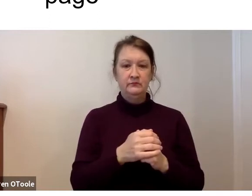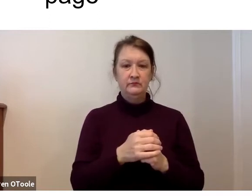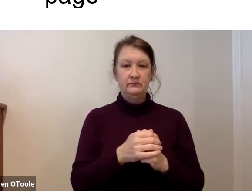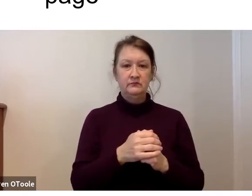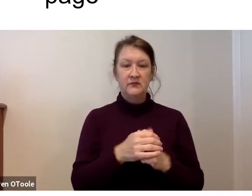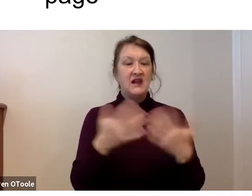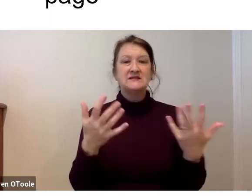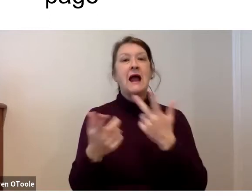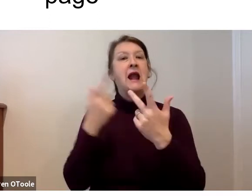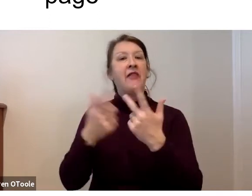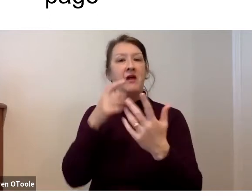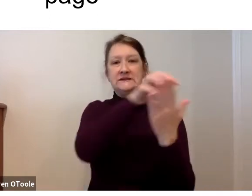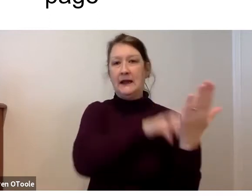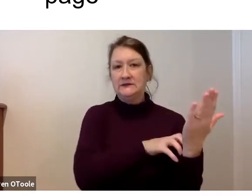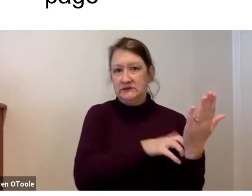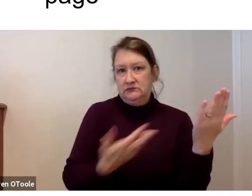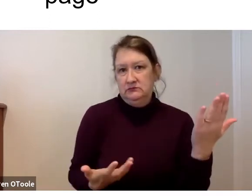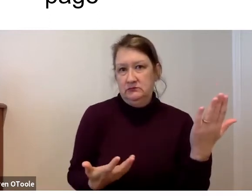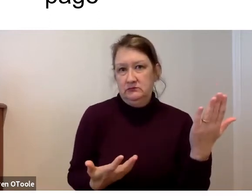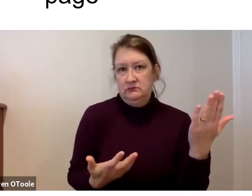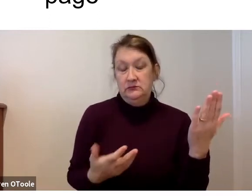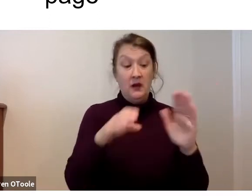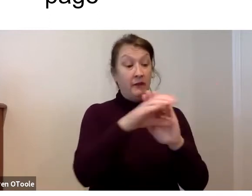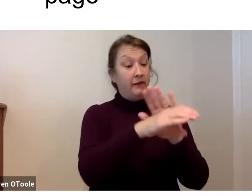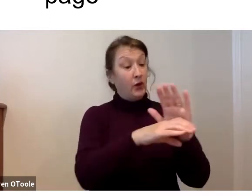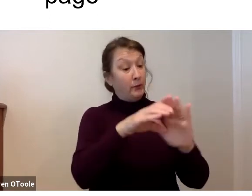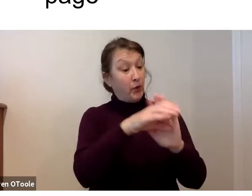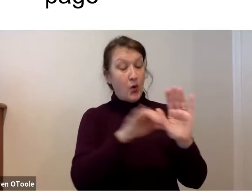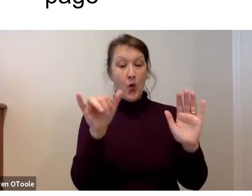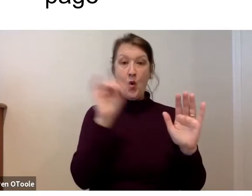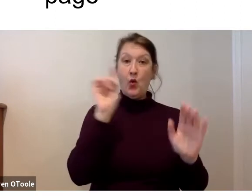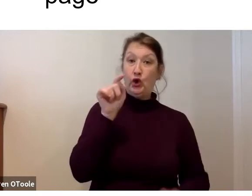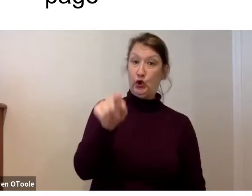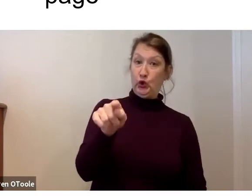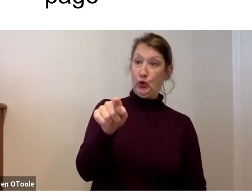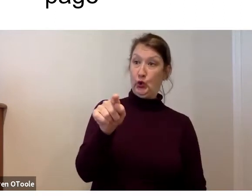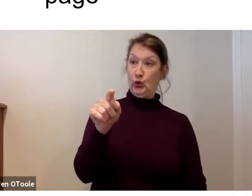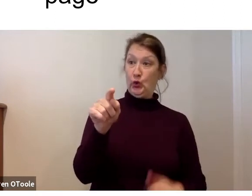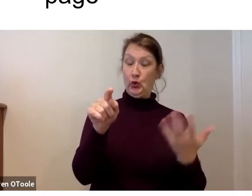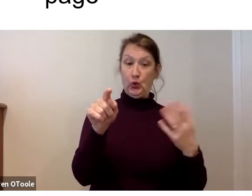It is what you are put in place of the image.